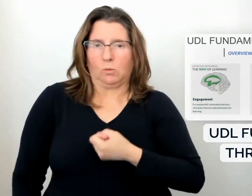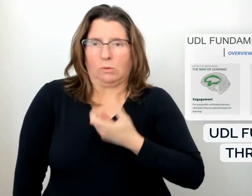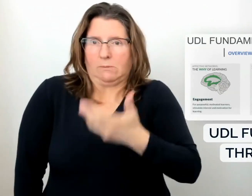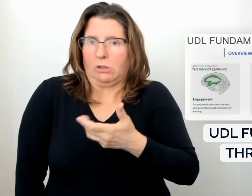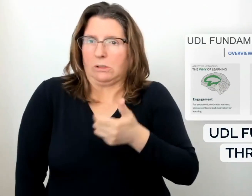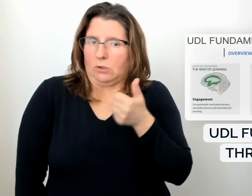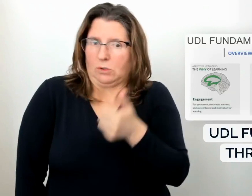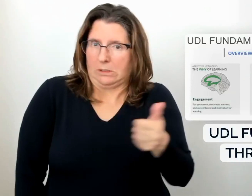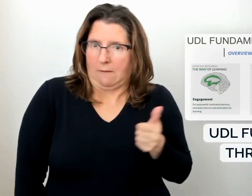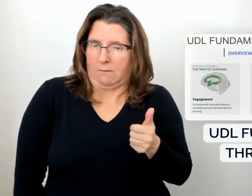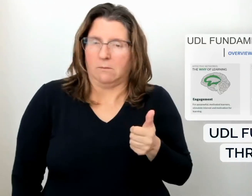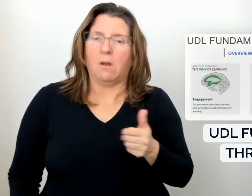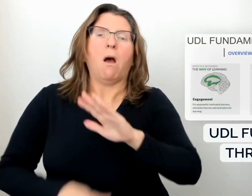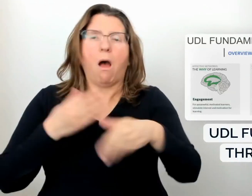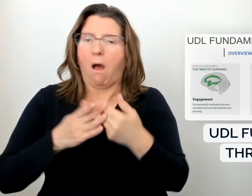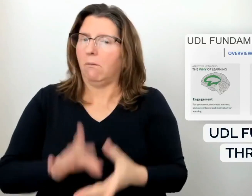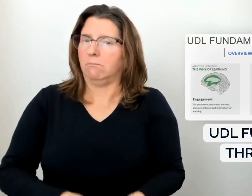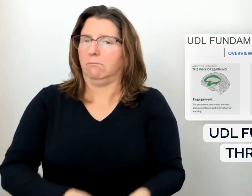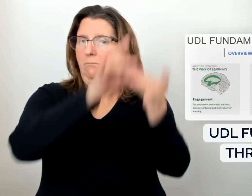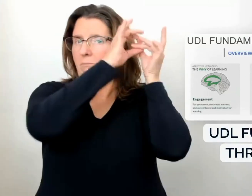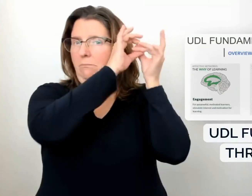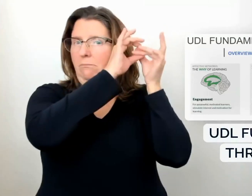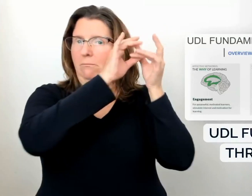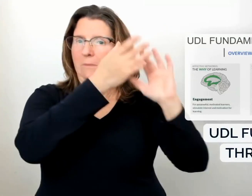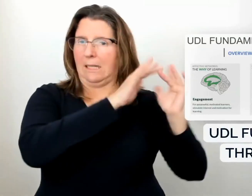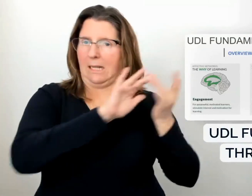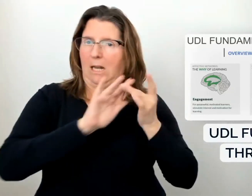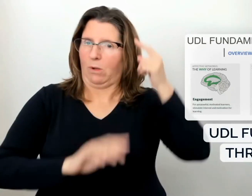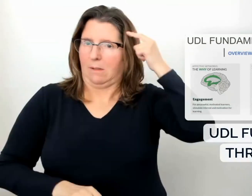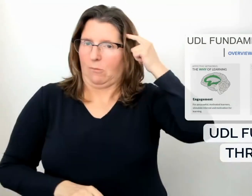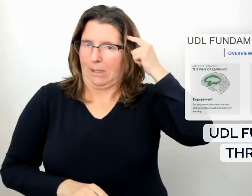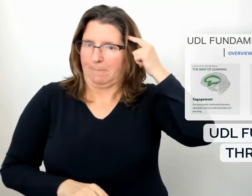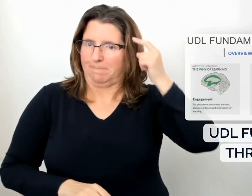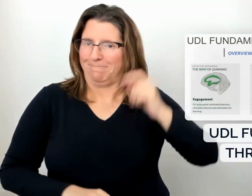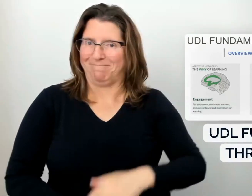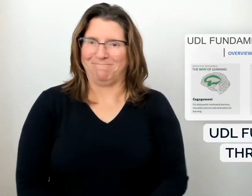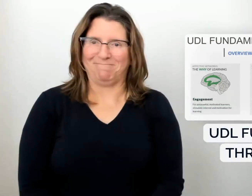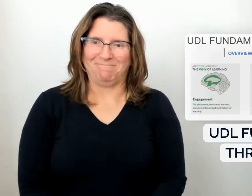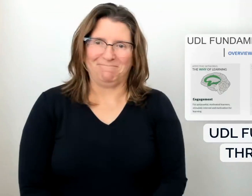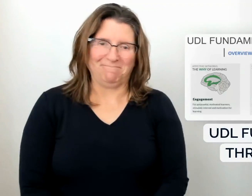All the various ways one can express oneself engages that part of the brain.